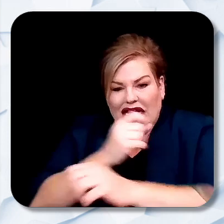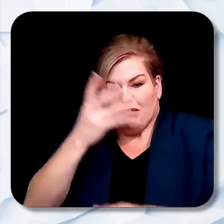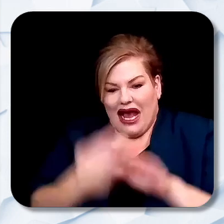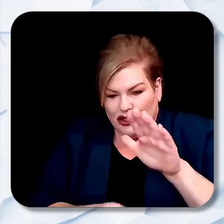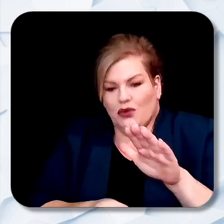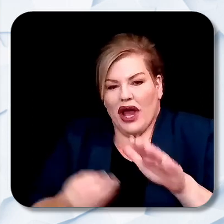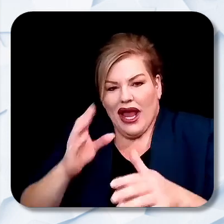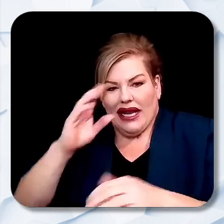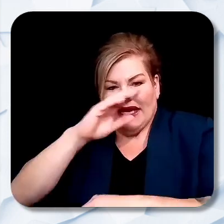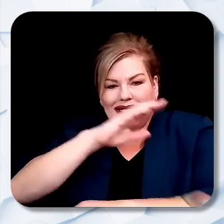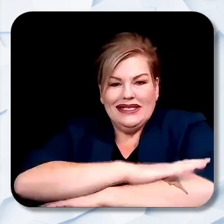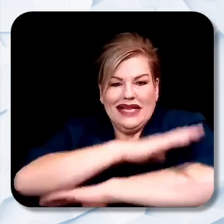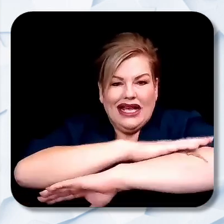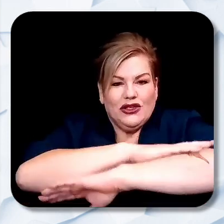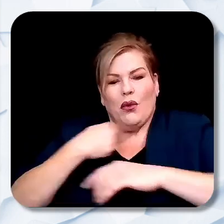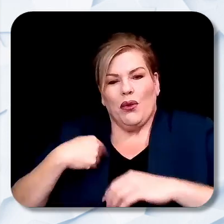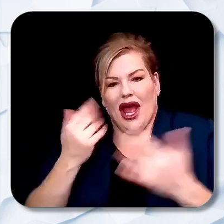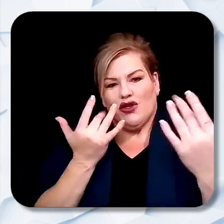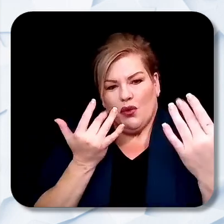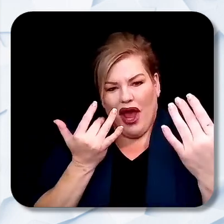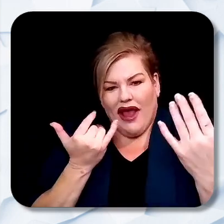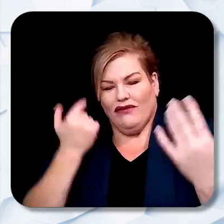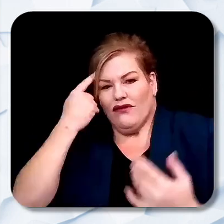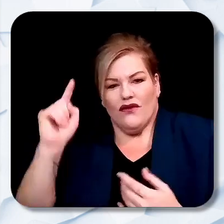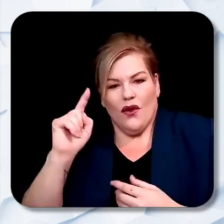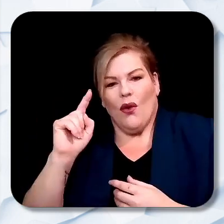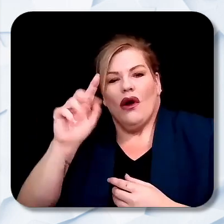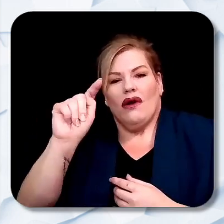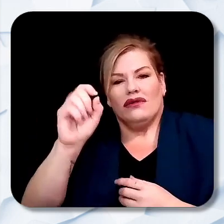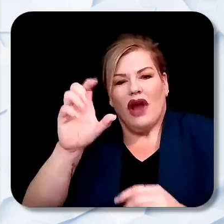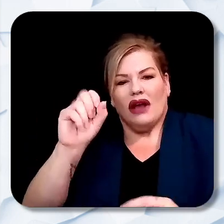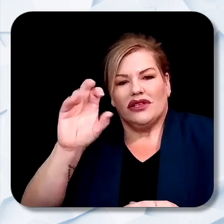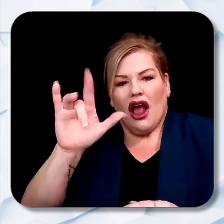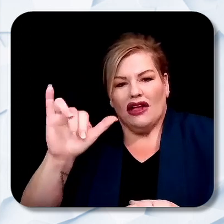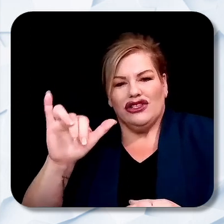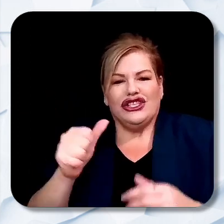so, we had to wait on the tox apology, and when we did receive that, and I decided